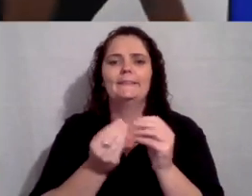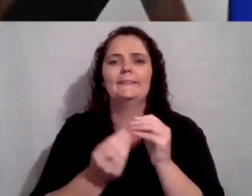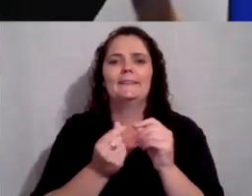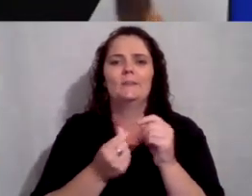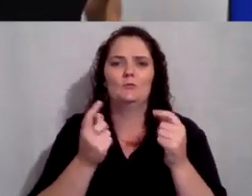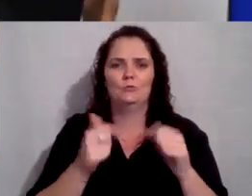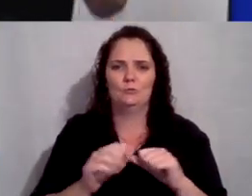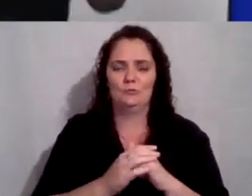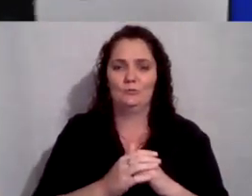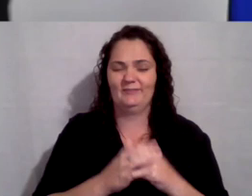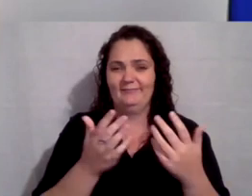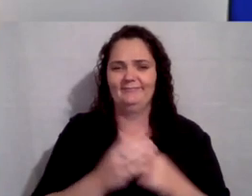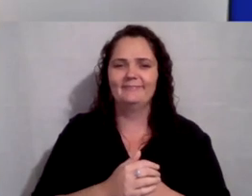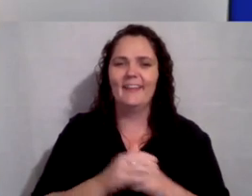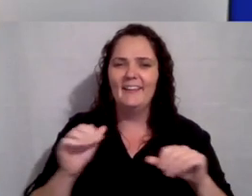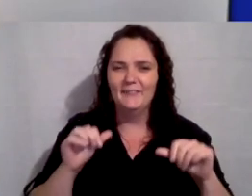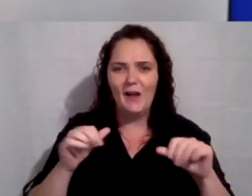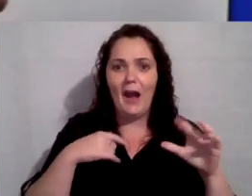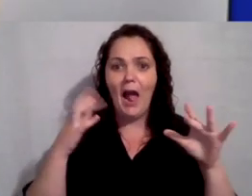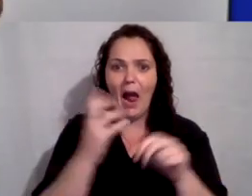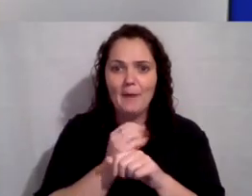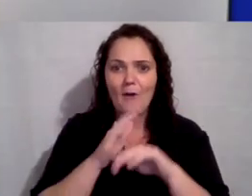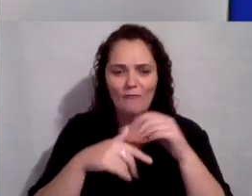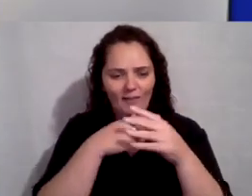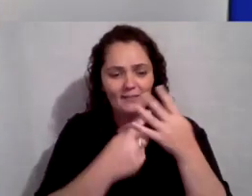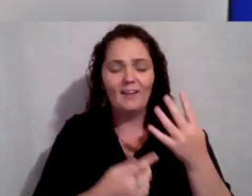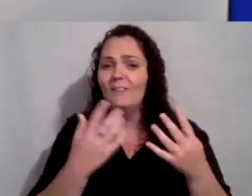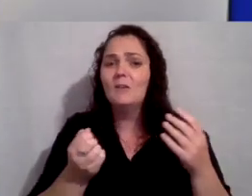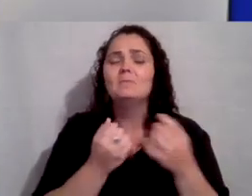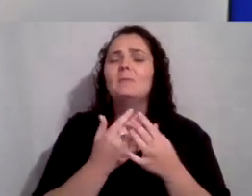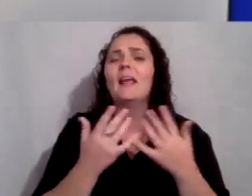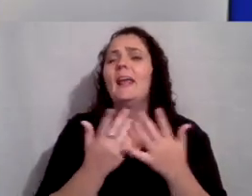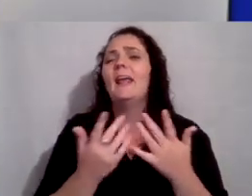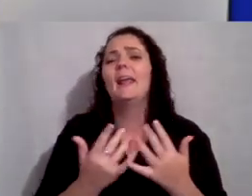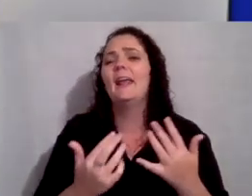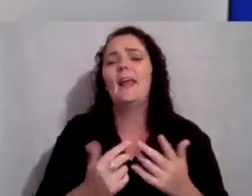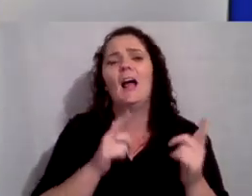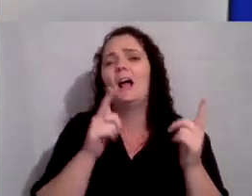Alright so there was a really brief rundown of erasers. There are millions of other erasers and